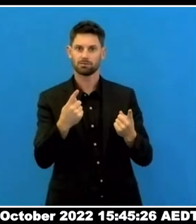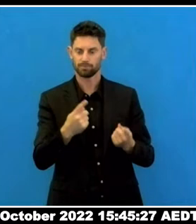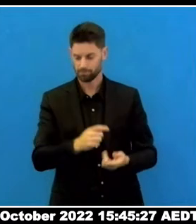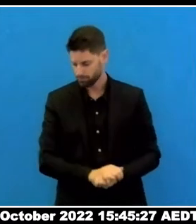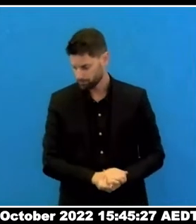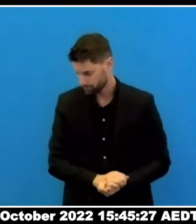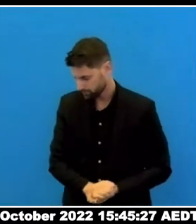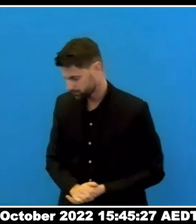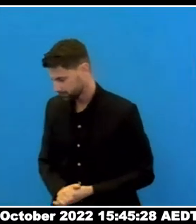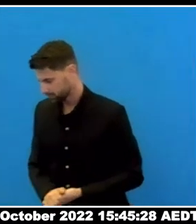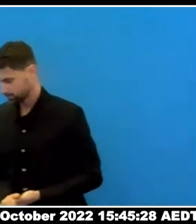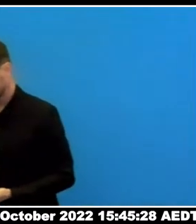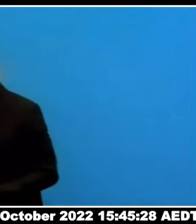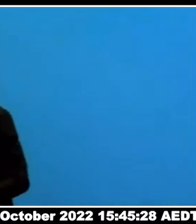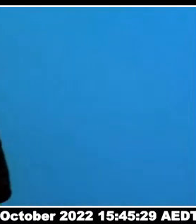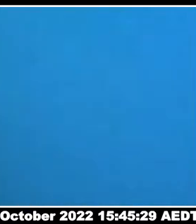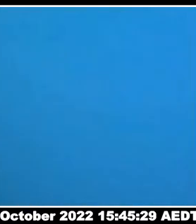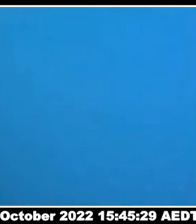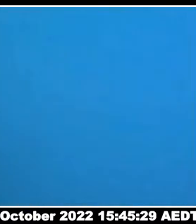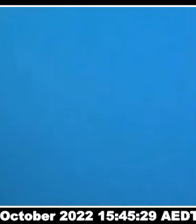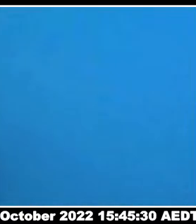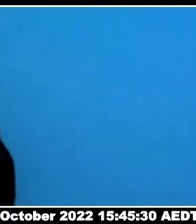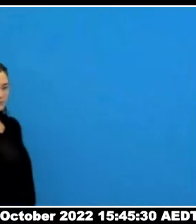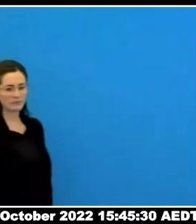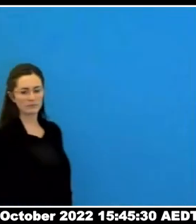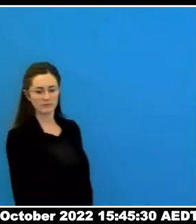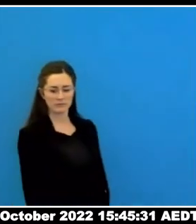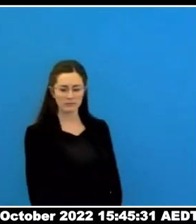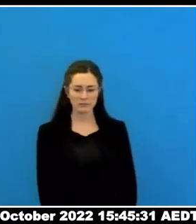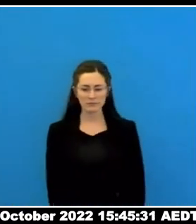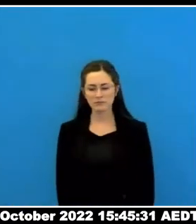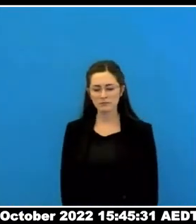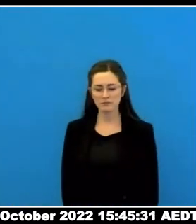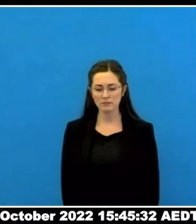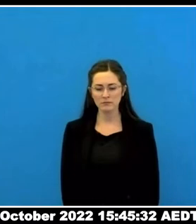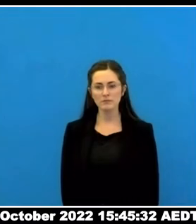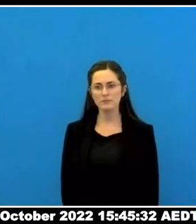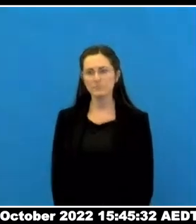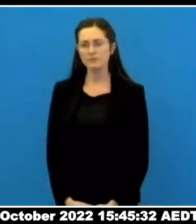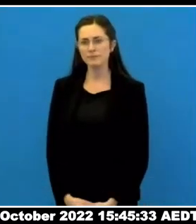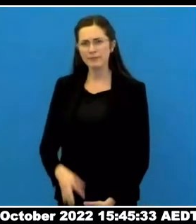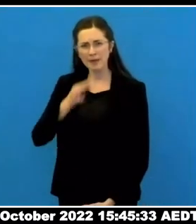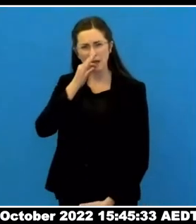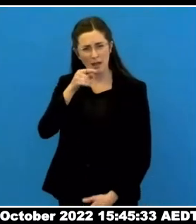Eman, how do people in the community learn about the NDIS